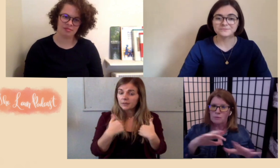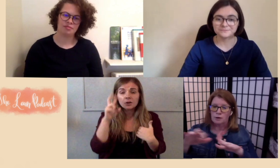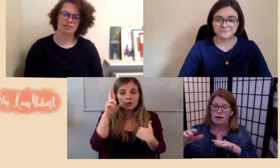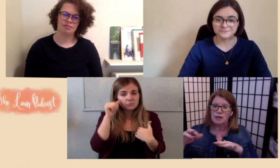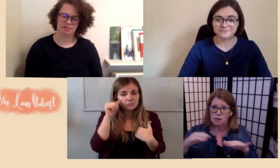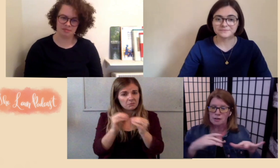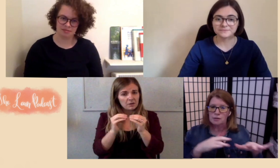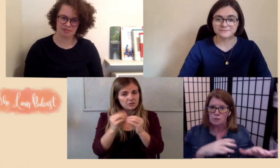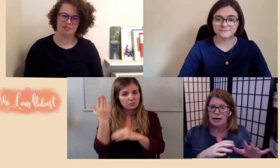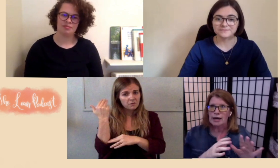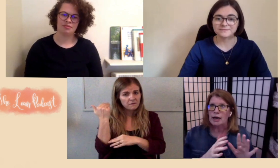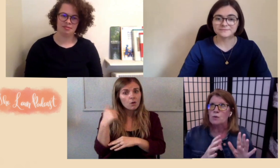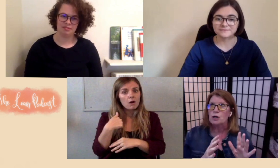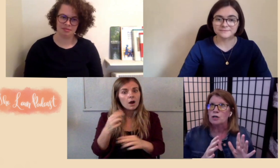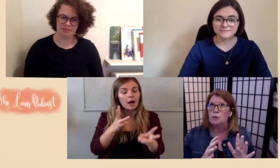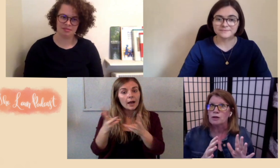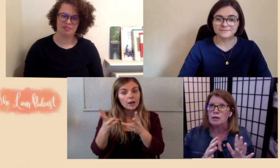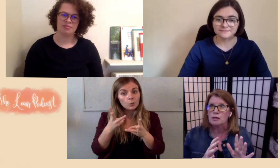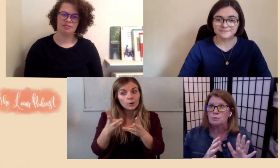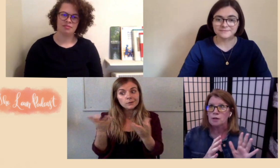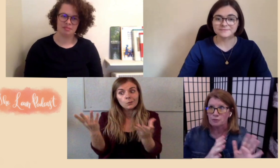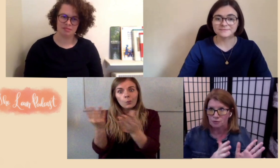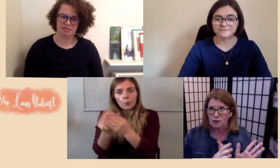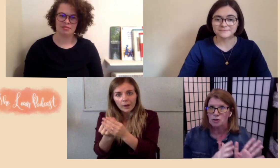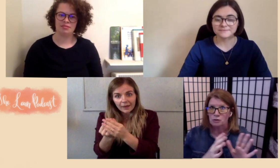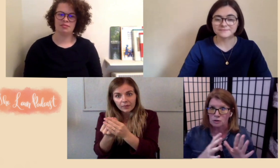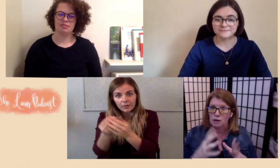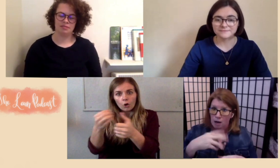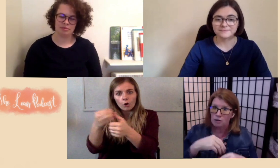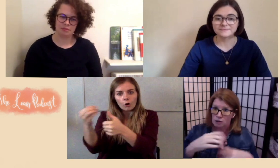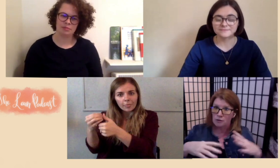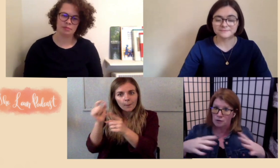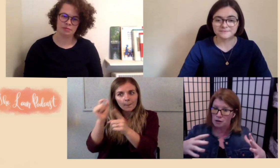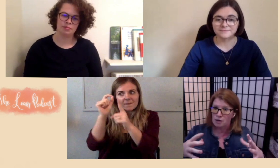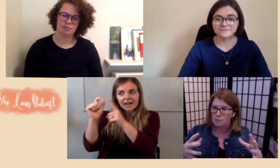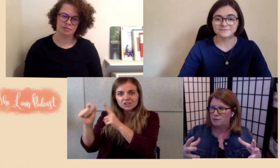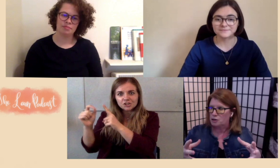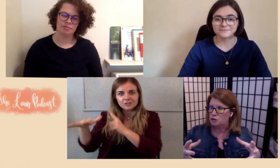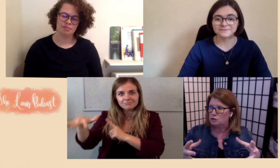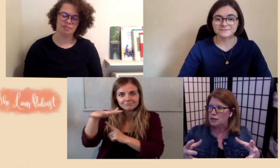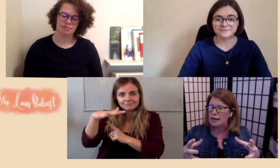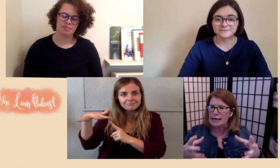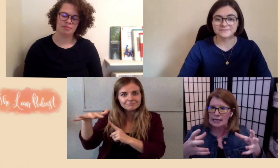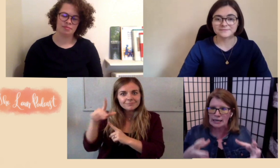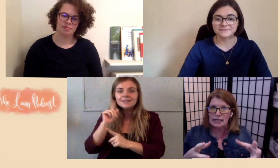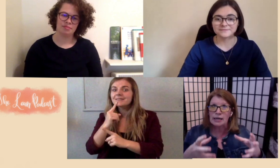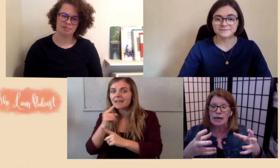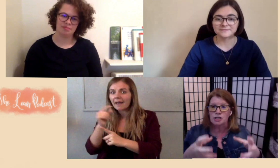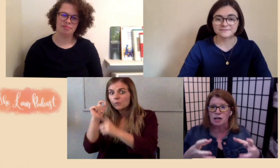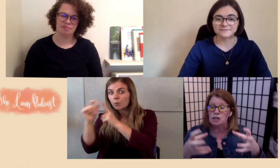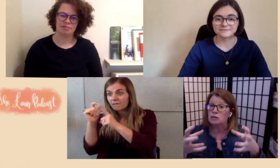in educational environments, practice educational environments, so internships and practicums and that kind of thing.